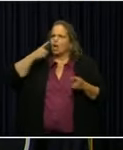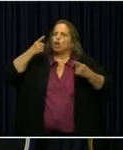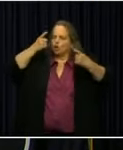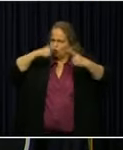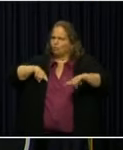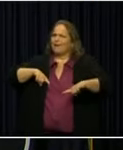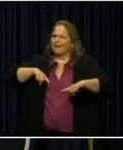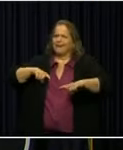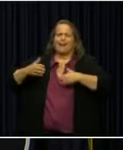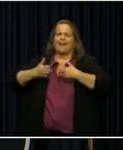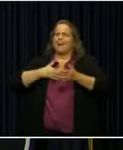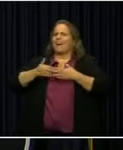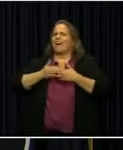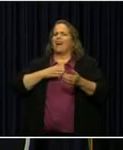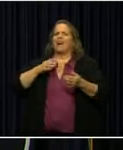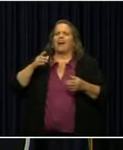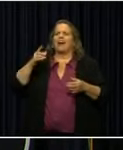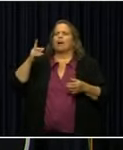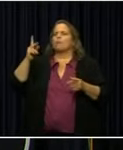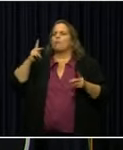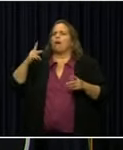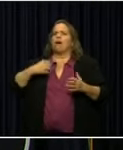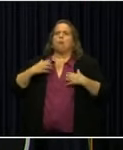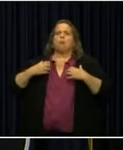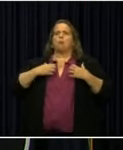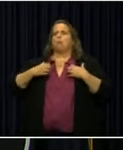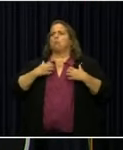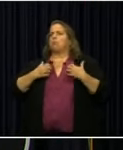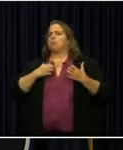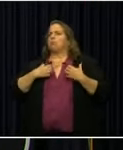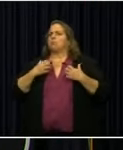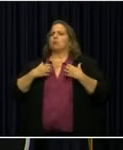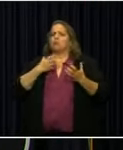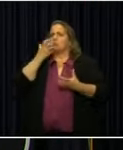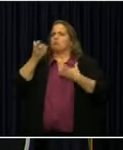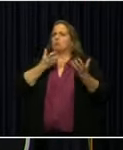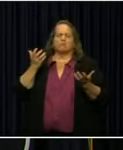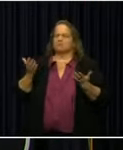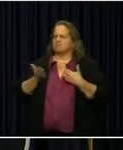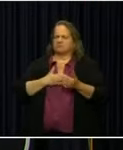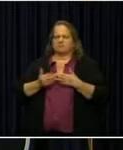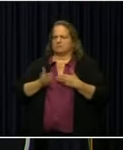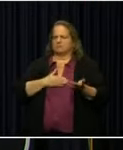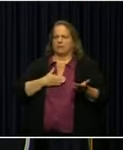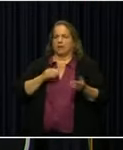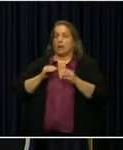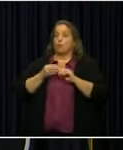SPECIAL ACCOMMODATIONS FOR THOSE IN THE VULNERABLE POPULATION.